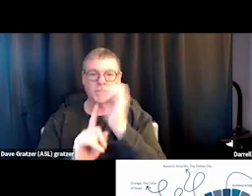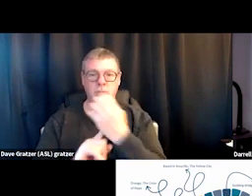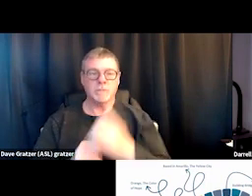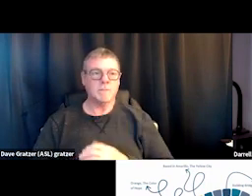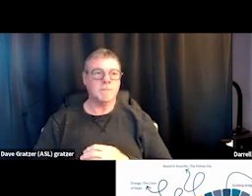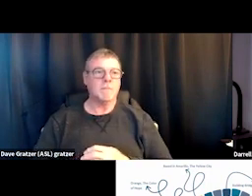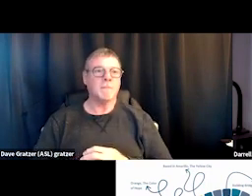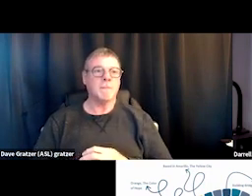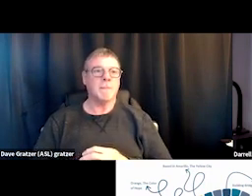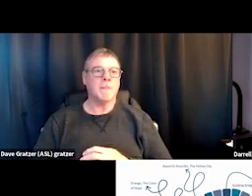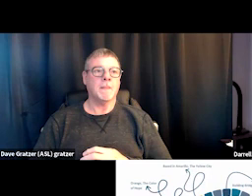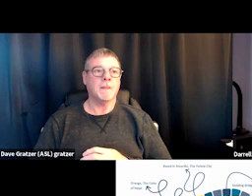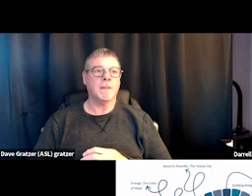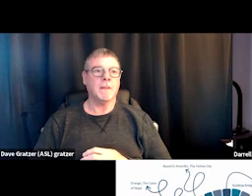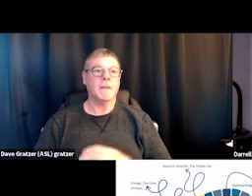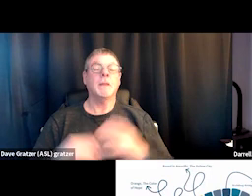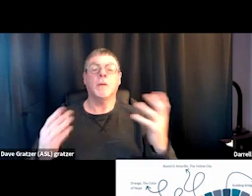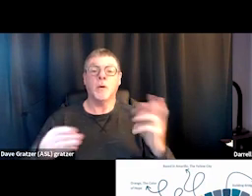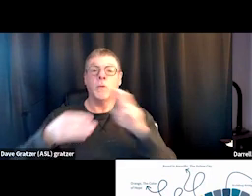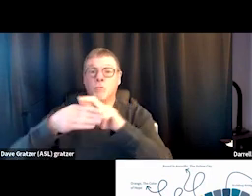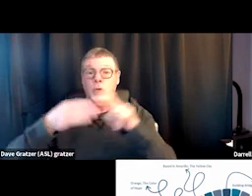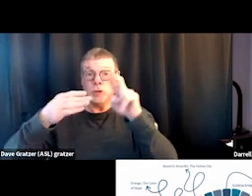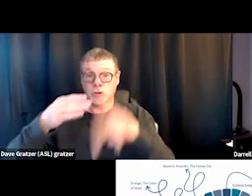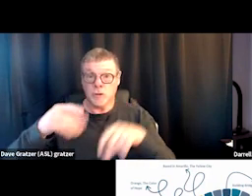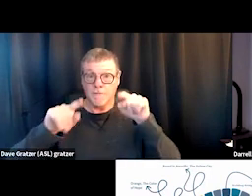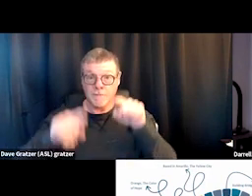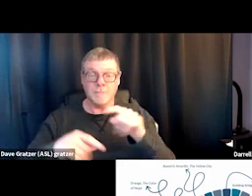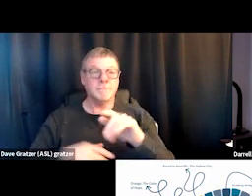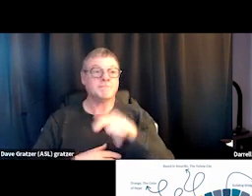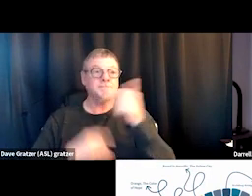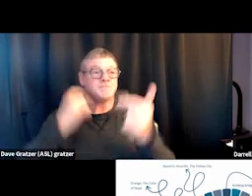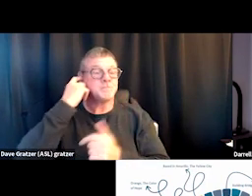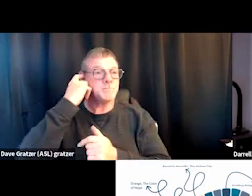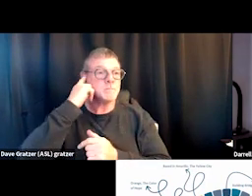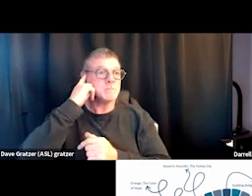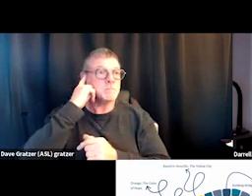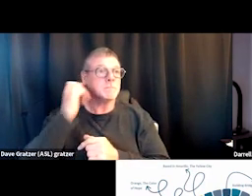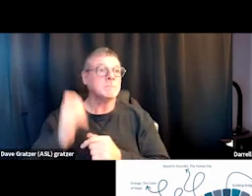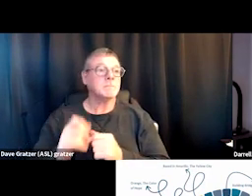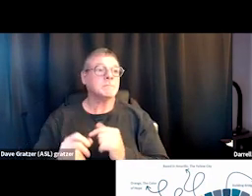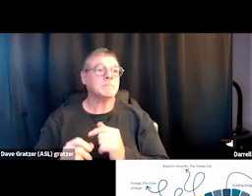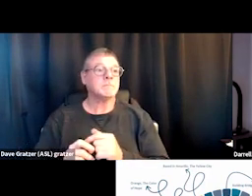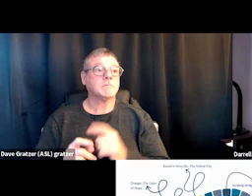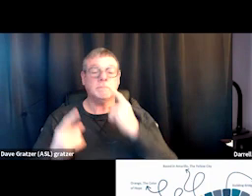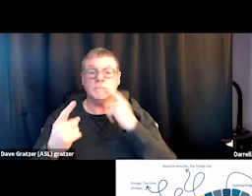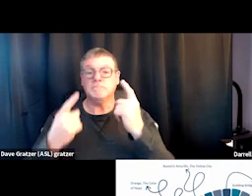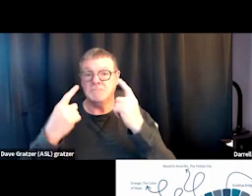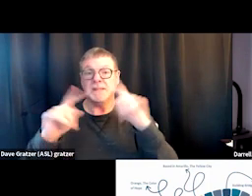What's happened as a result of this, our next slide, is, we've gone from success rates